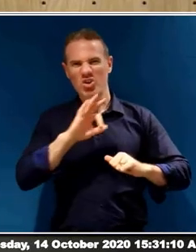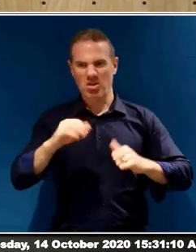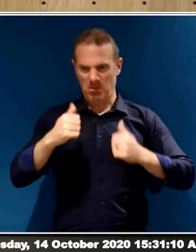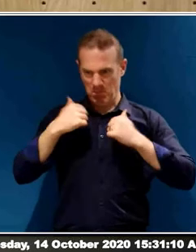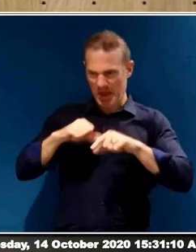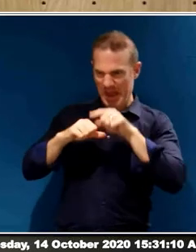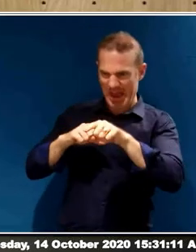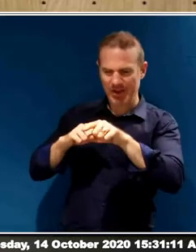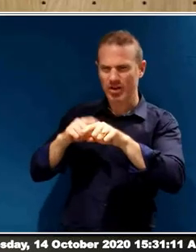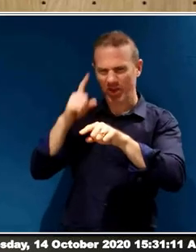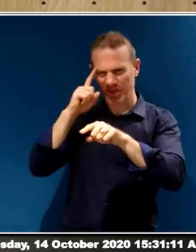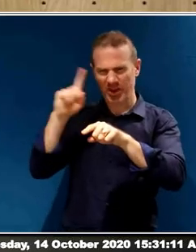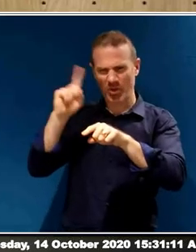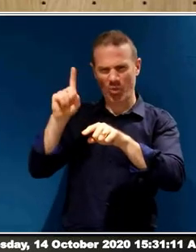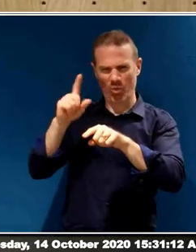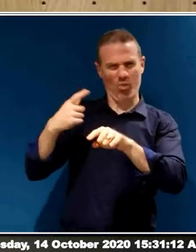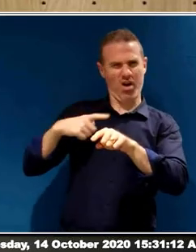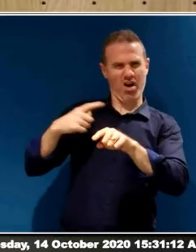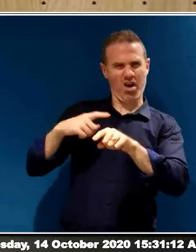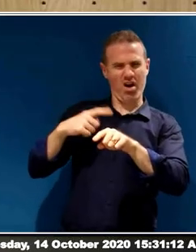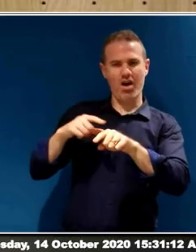And if they're implementing it correctly, they will have thought about